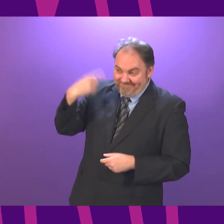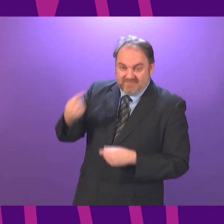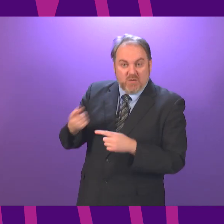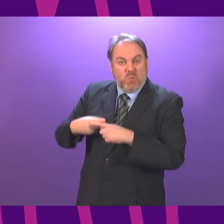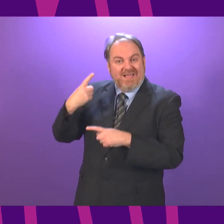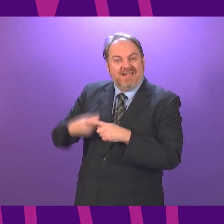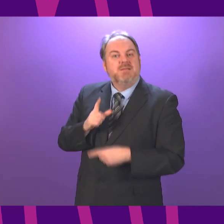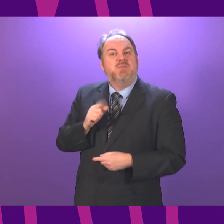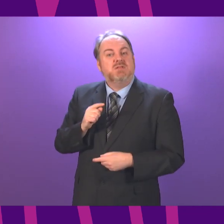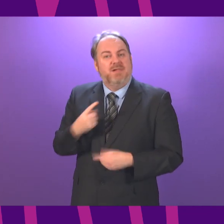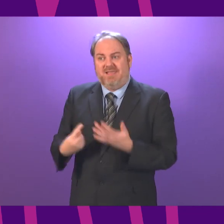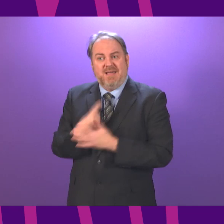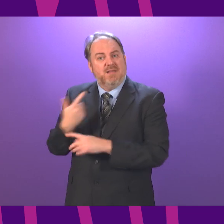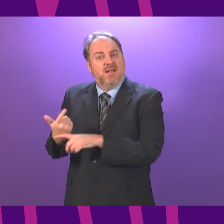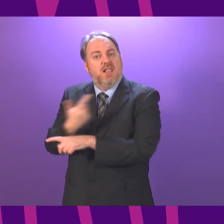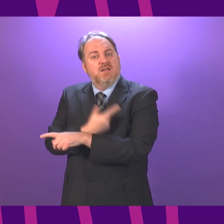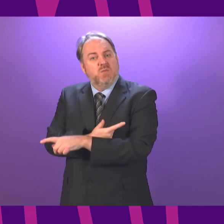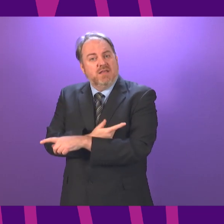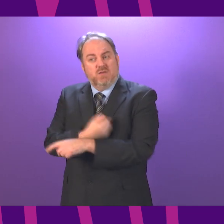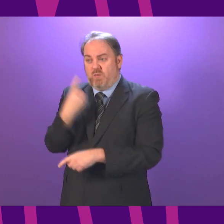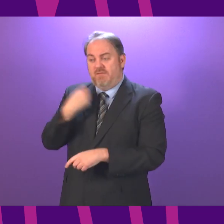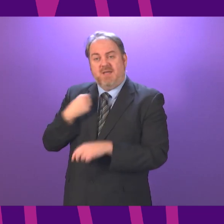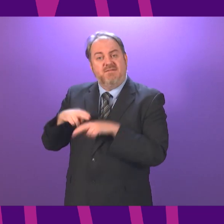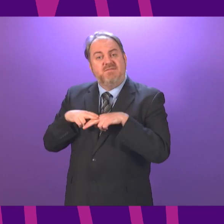That happened last week to a very close relative of mine who is in the over-80